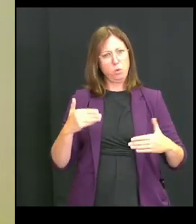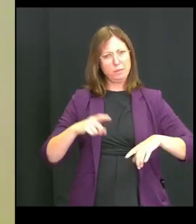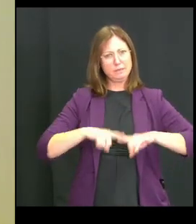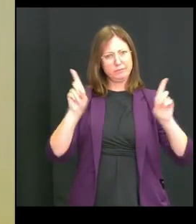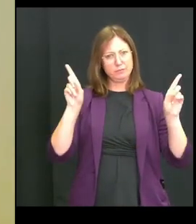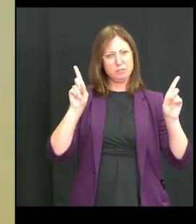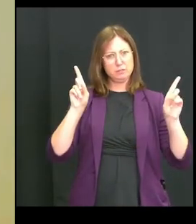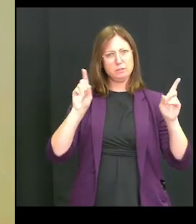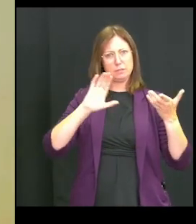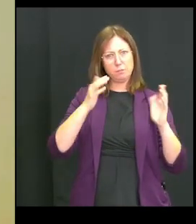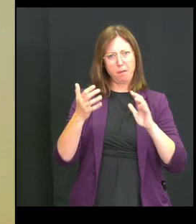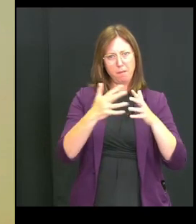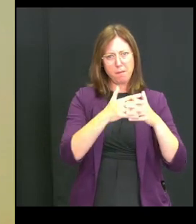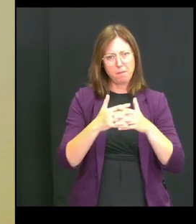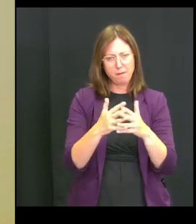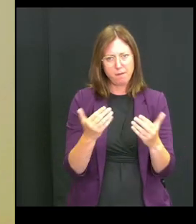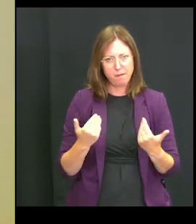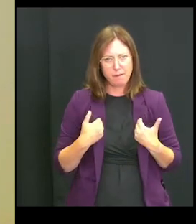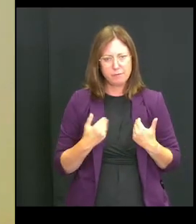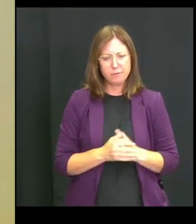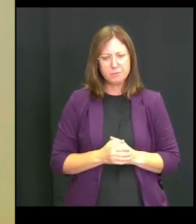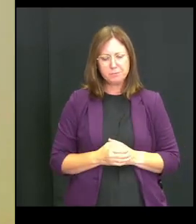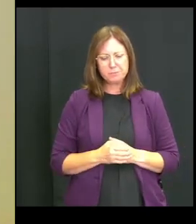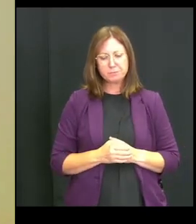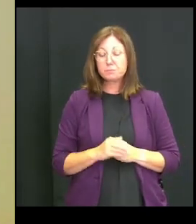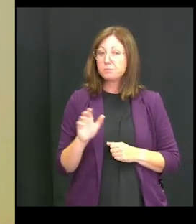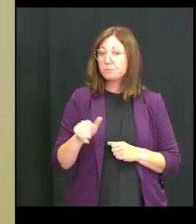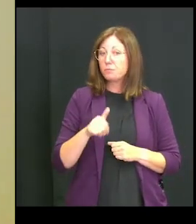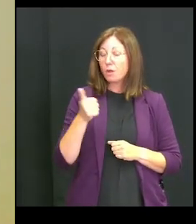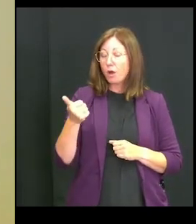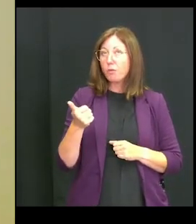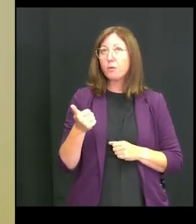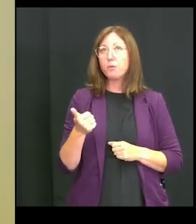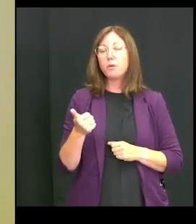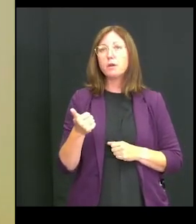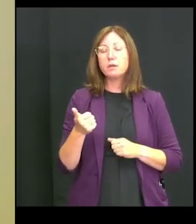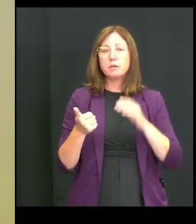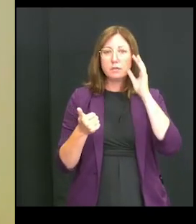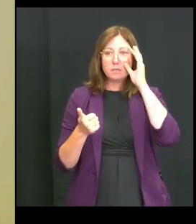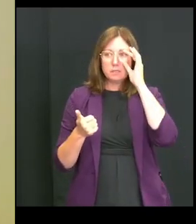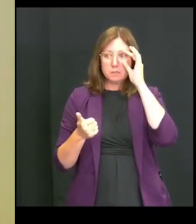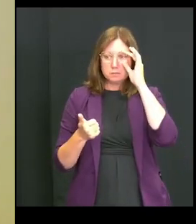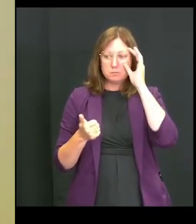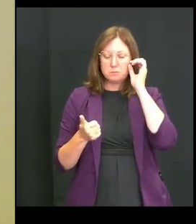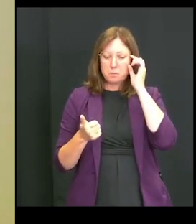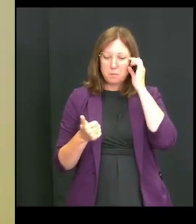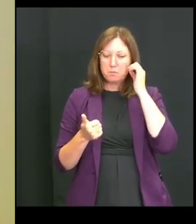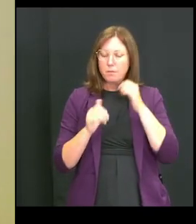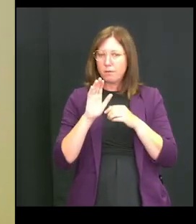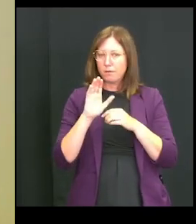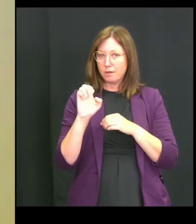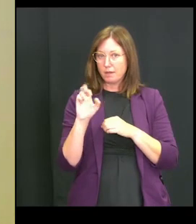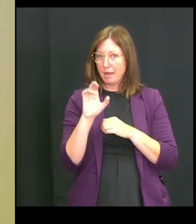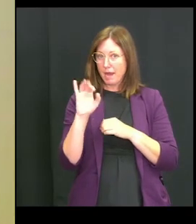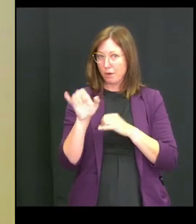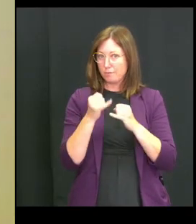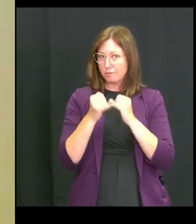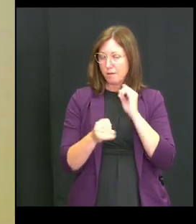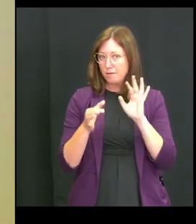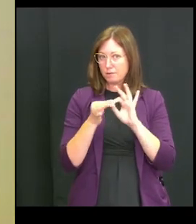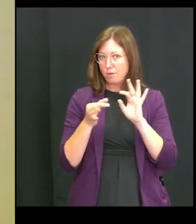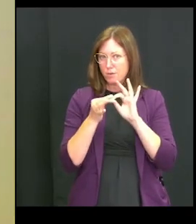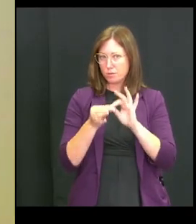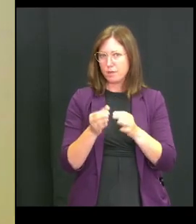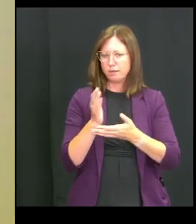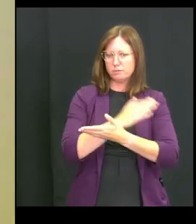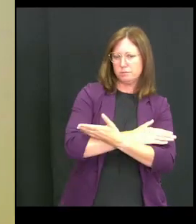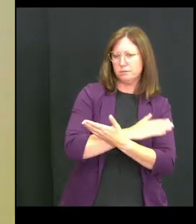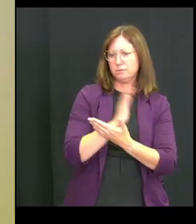Other reactions: I wanted to build on Eric's last comment about polarization not being such a bad thing.